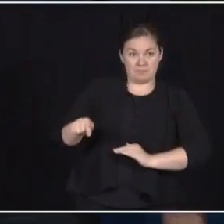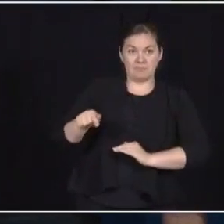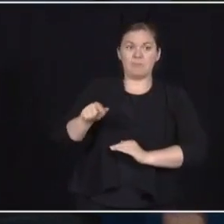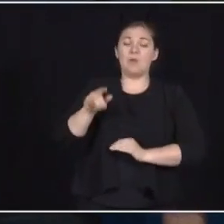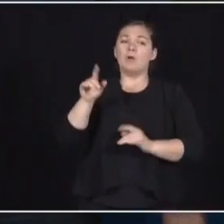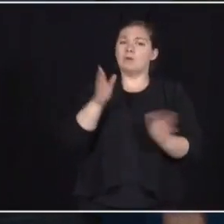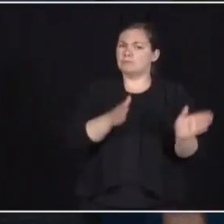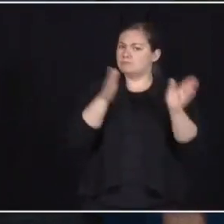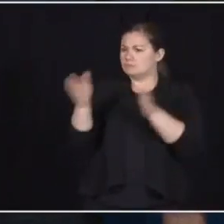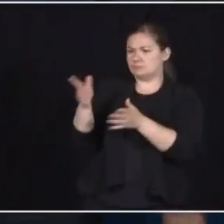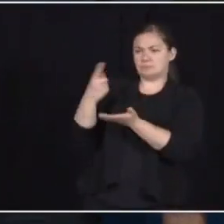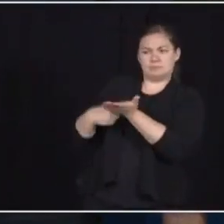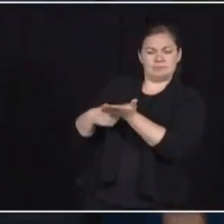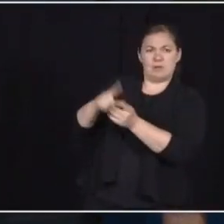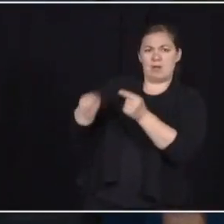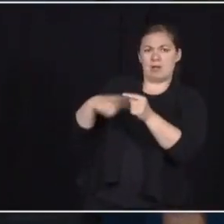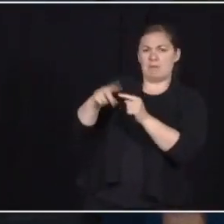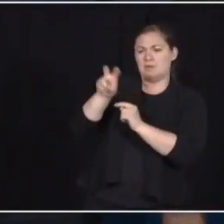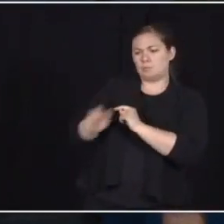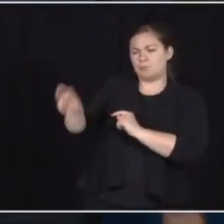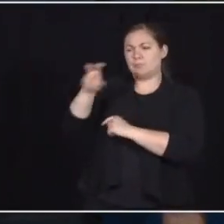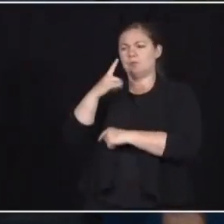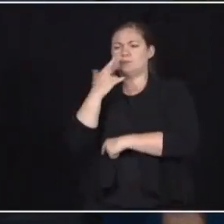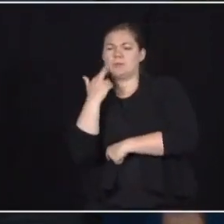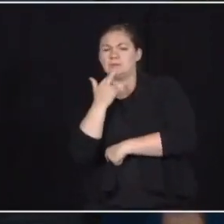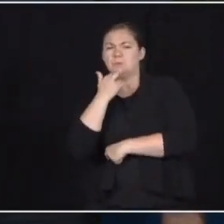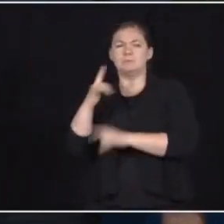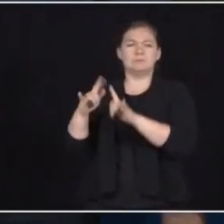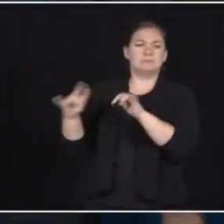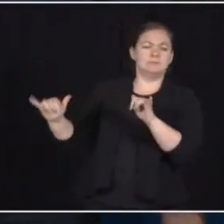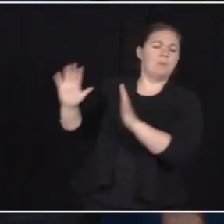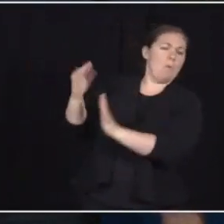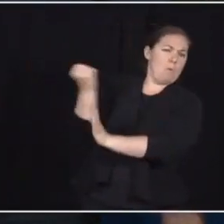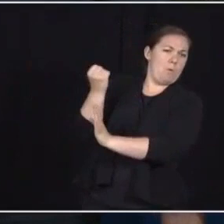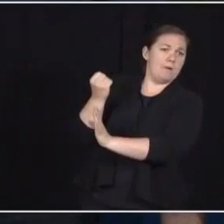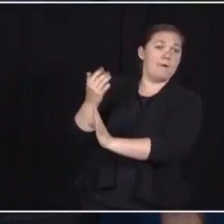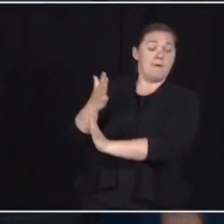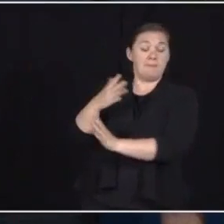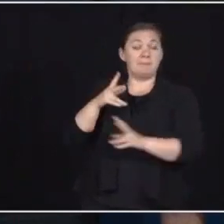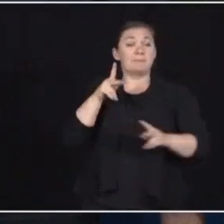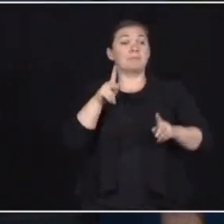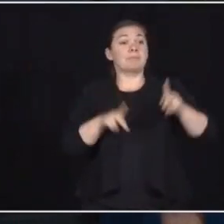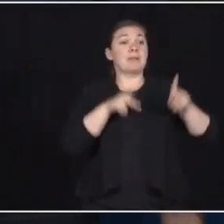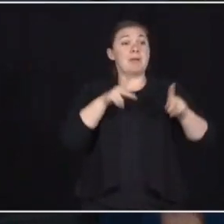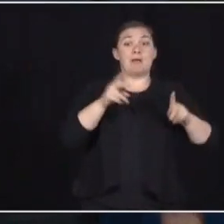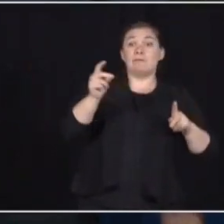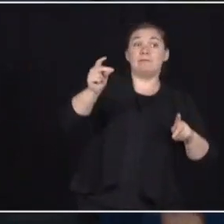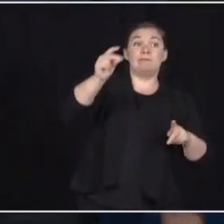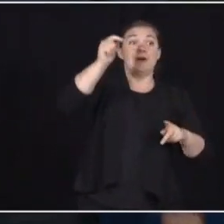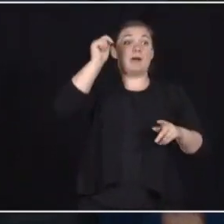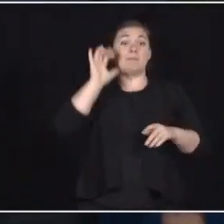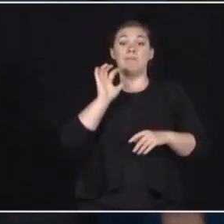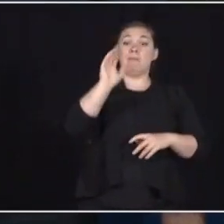which is critical, we have to understand that this also about restoring the economy. So one of the important areas to focus on, is